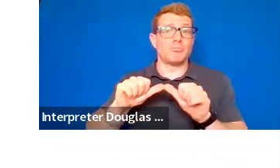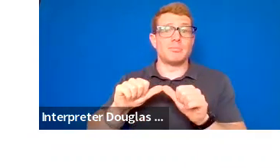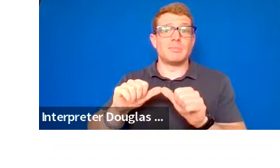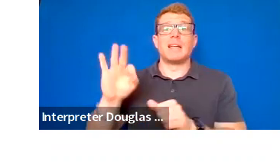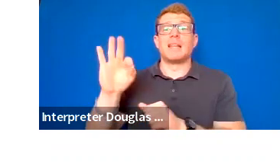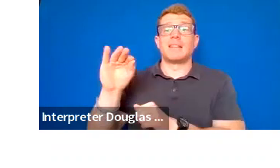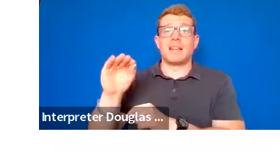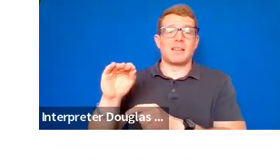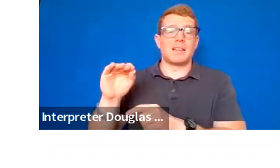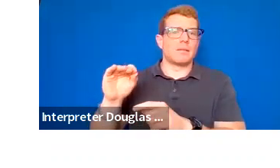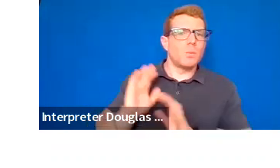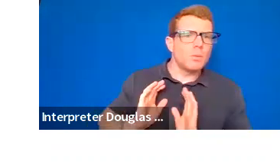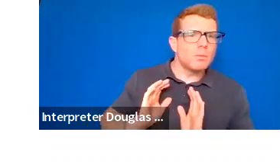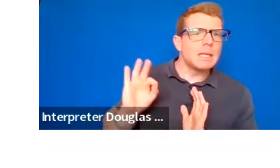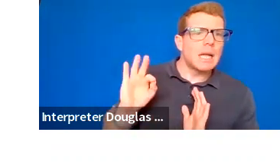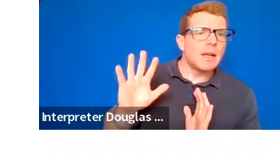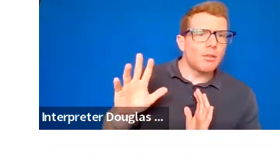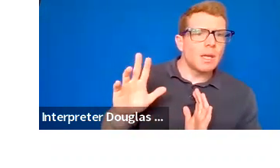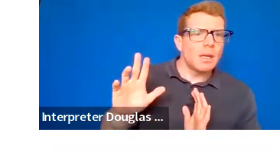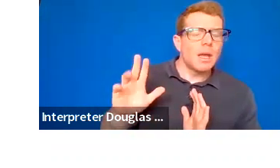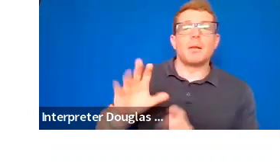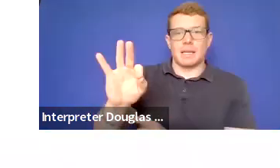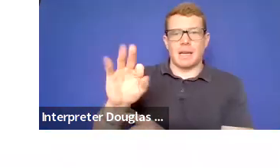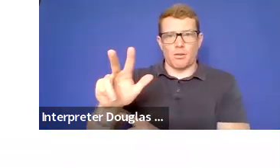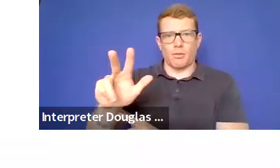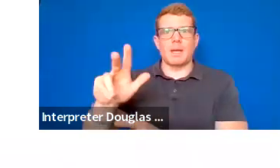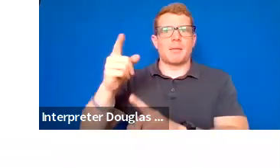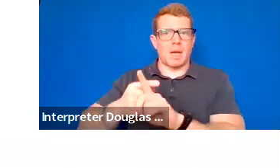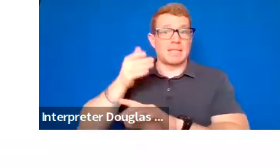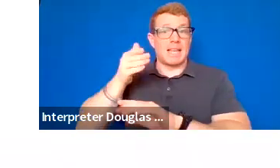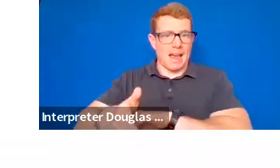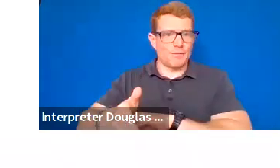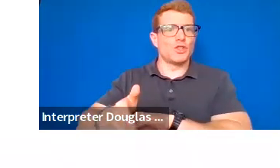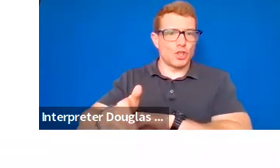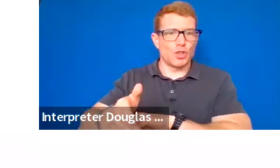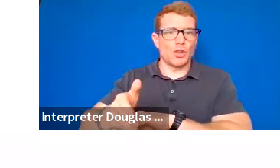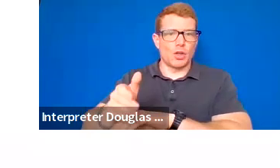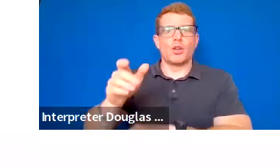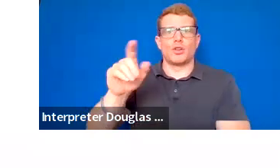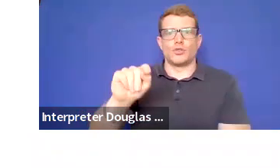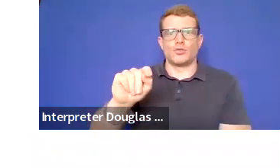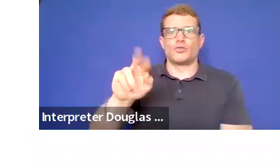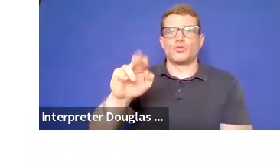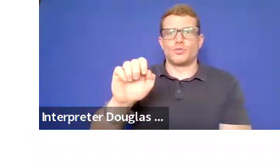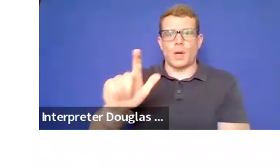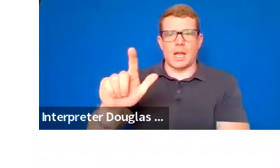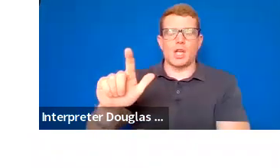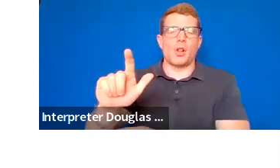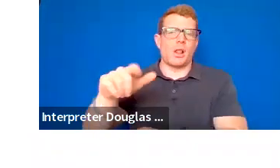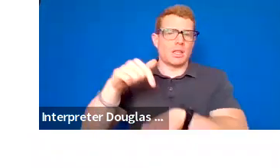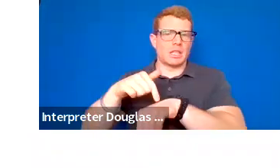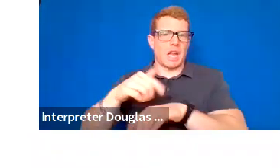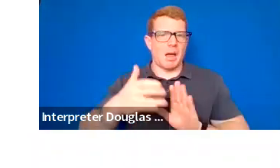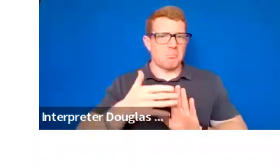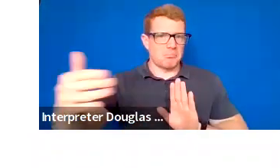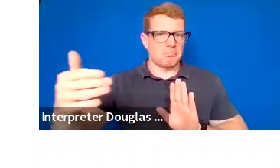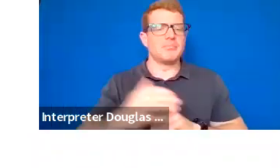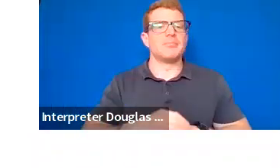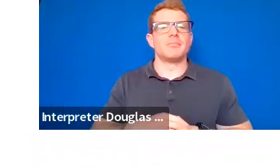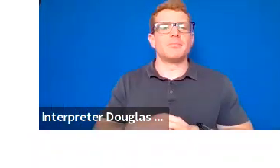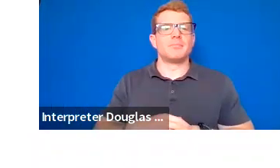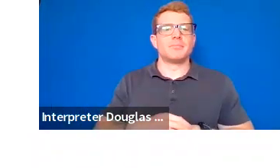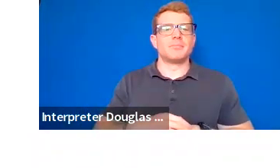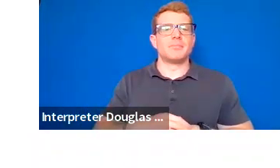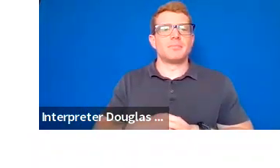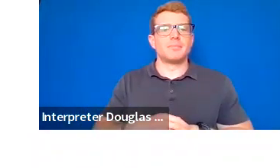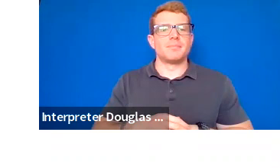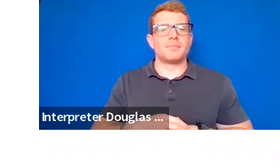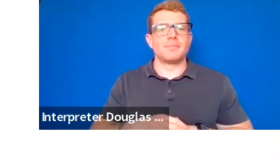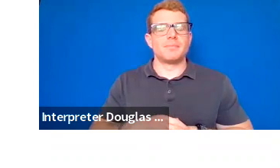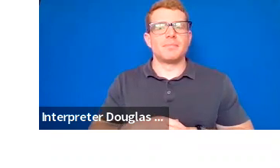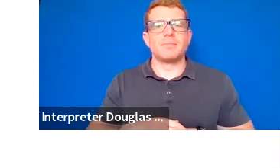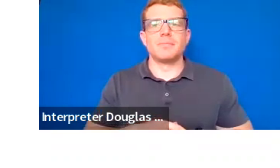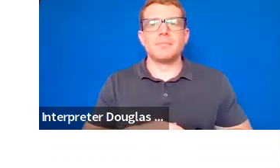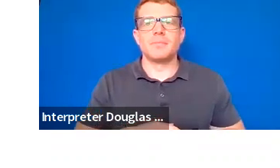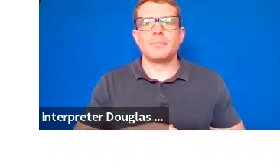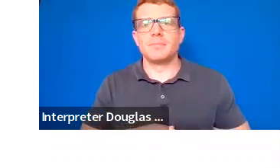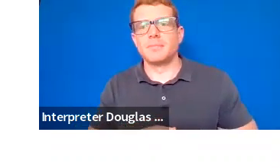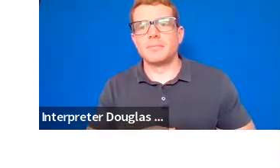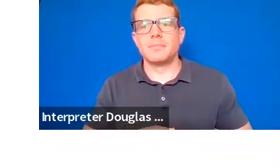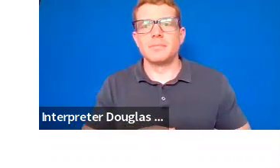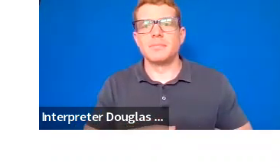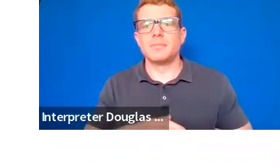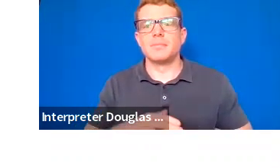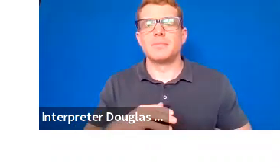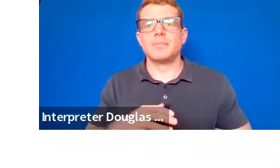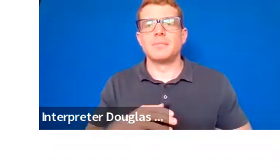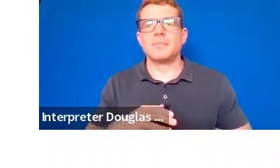Work period. Now you may be paying for that premium yourself. if you're no longer receiving that cash benefit